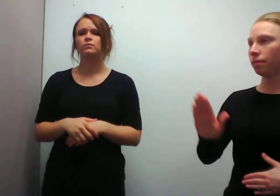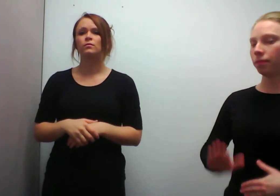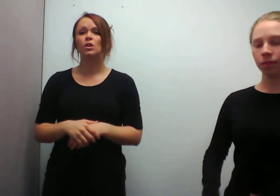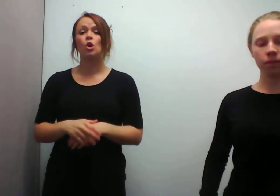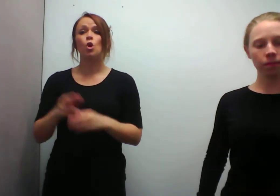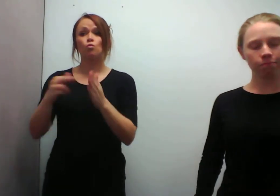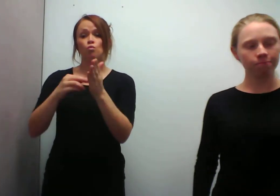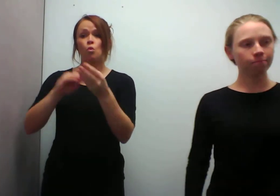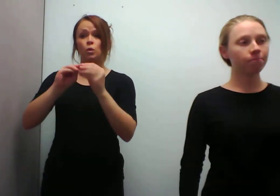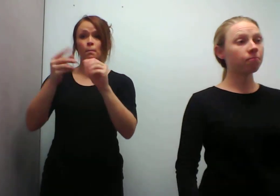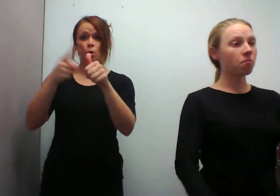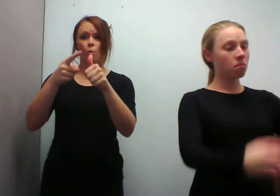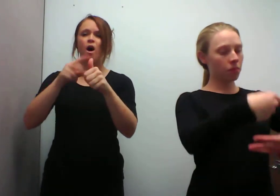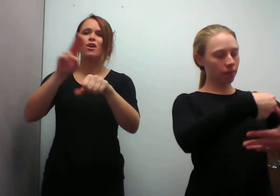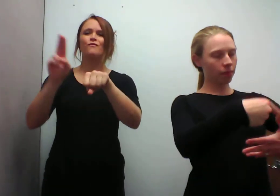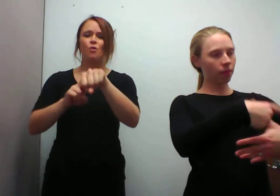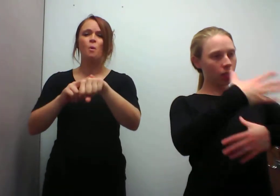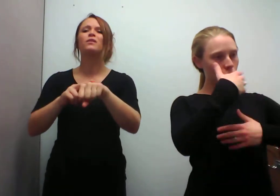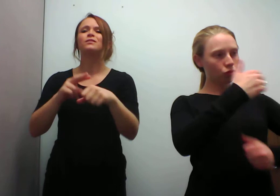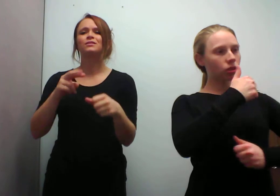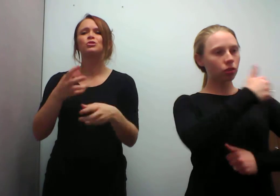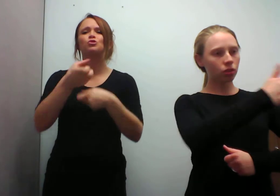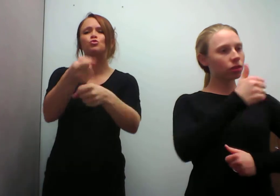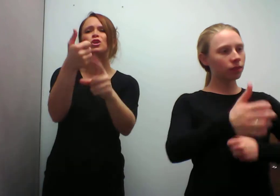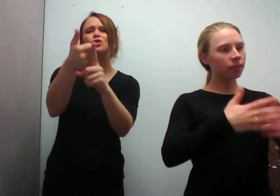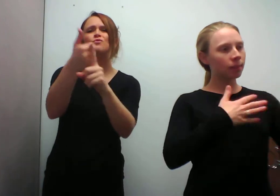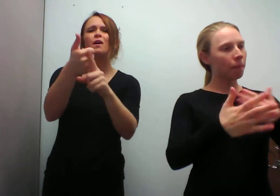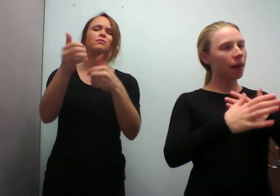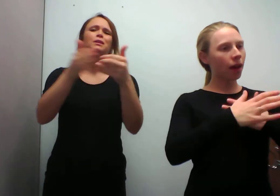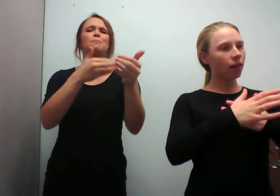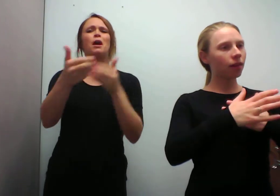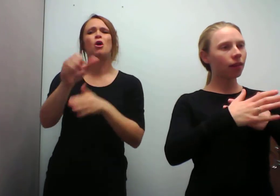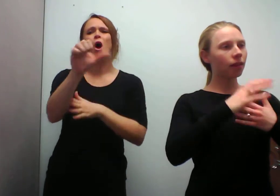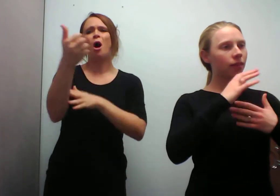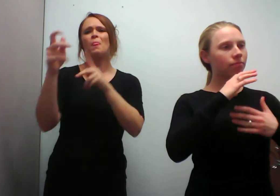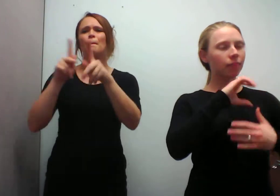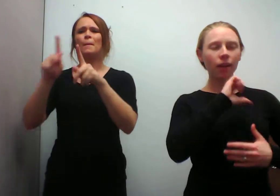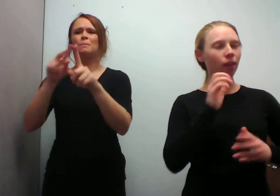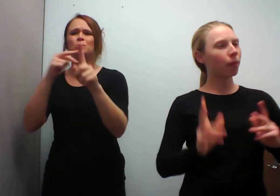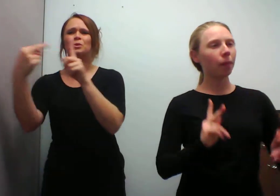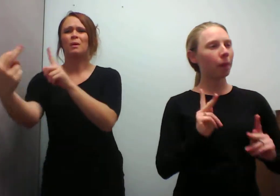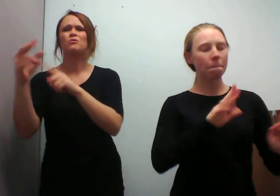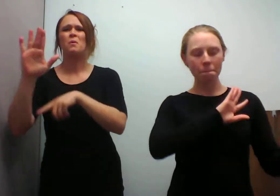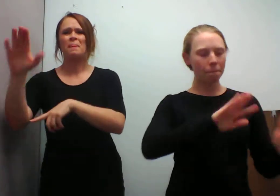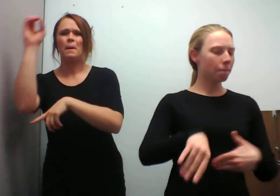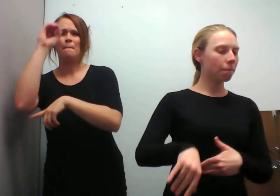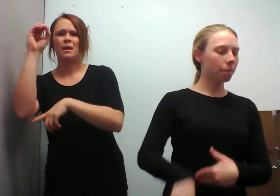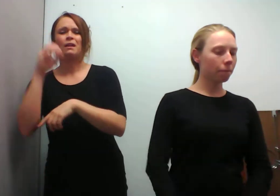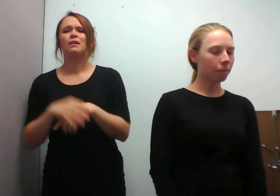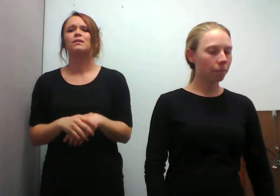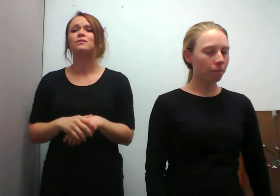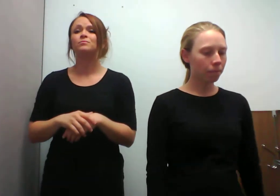so rule number one is of course is trust yourself it doesn't matter how or what anyone else thinks And of course rule number two is